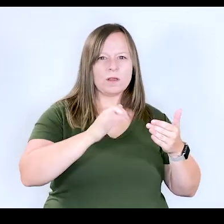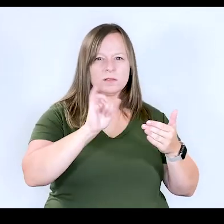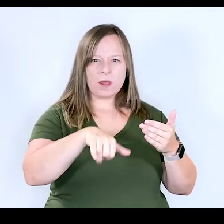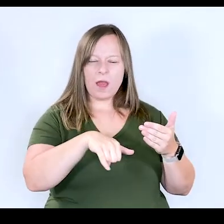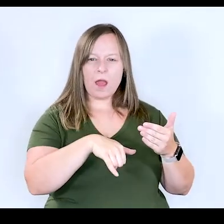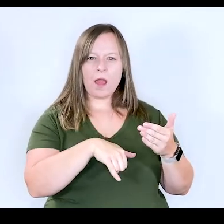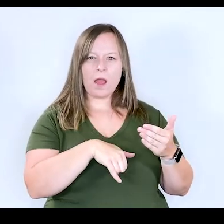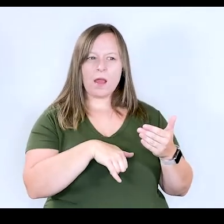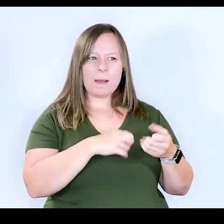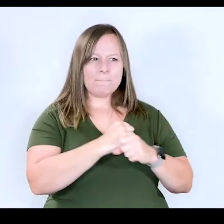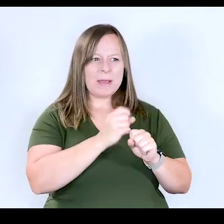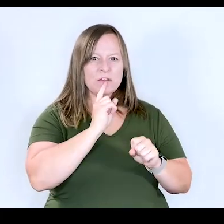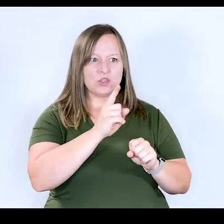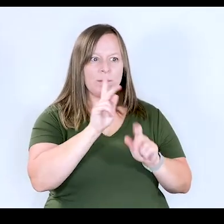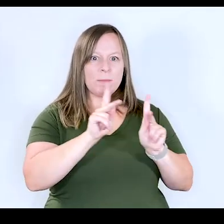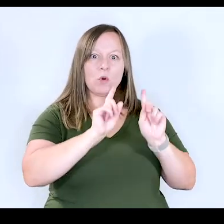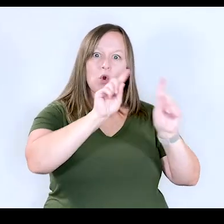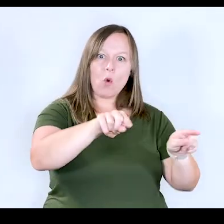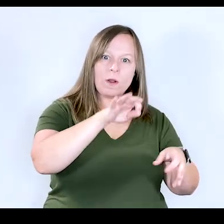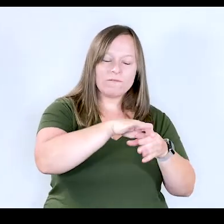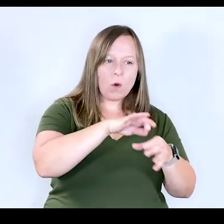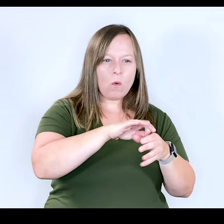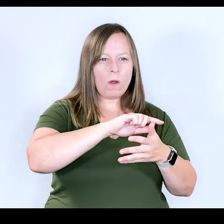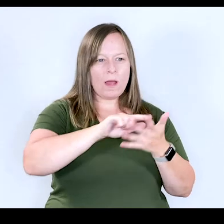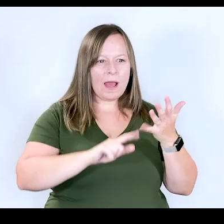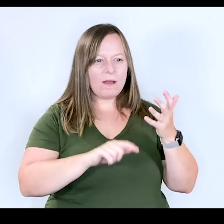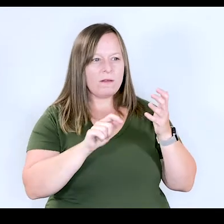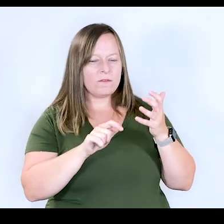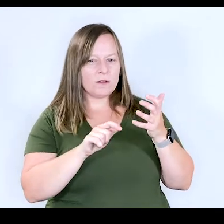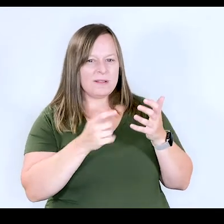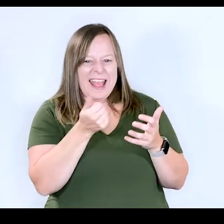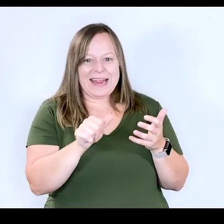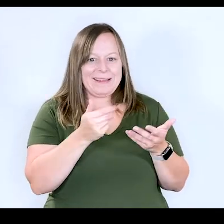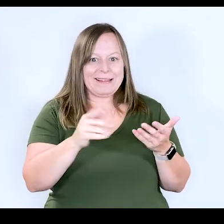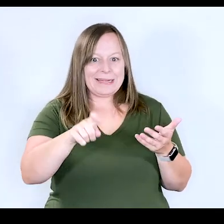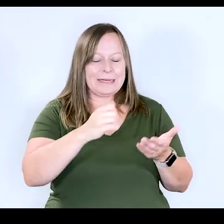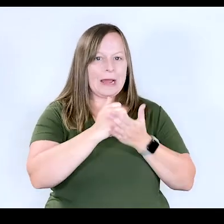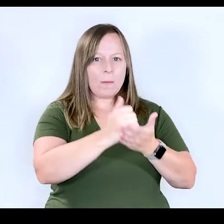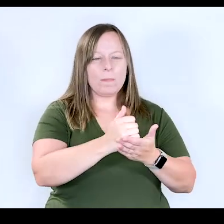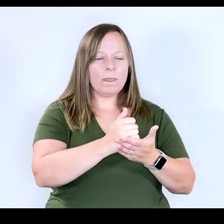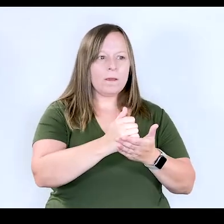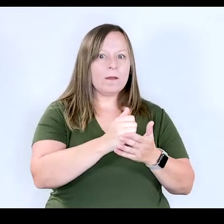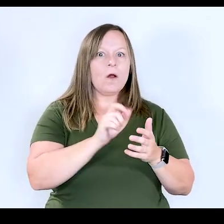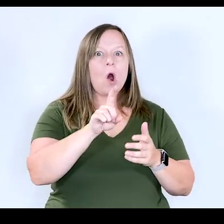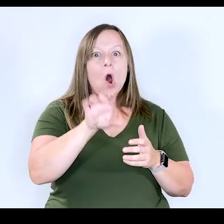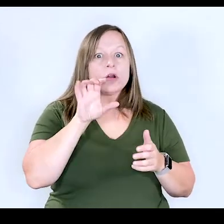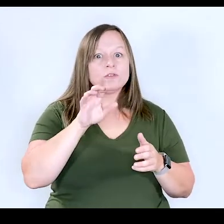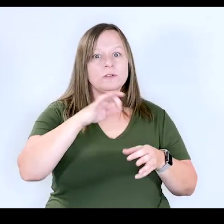make sure that they are turning out, make sure they have all the tools to vote. We're also engaging hundreds of volunteers